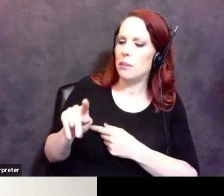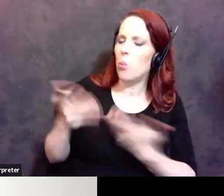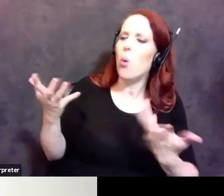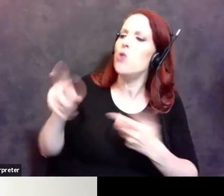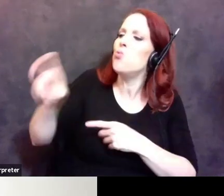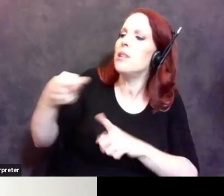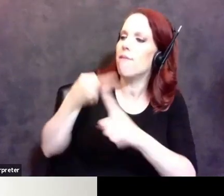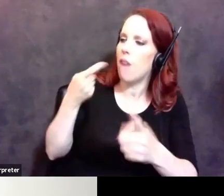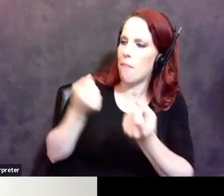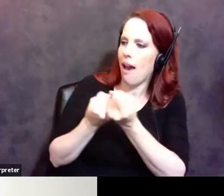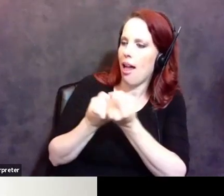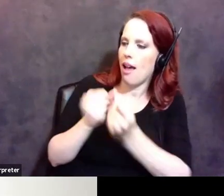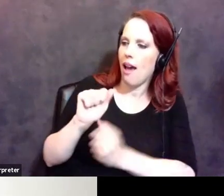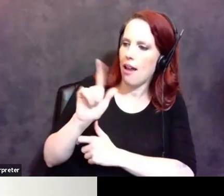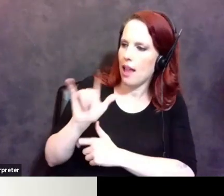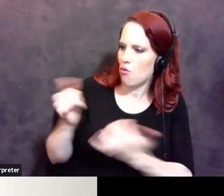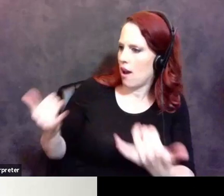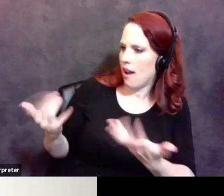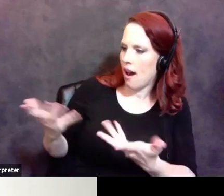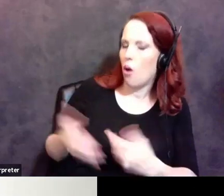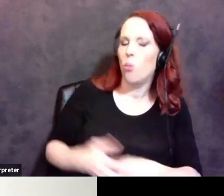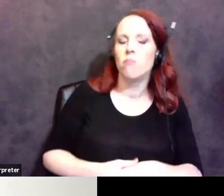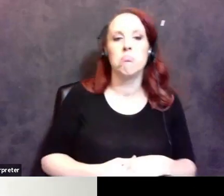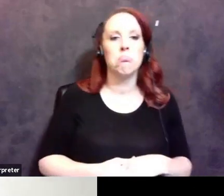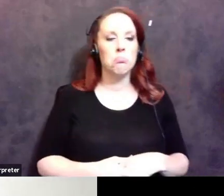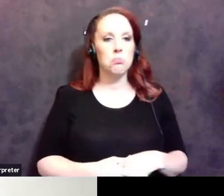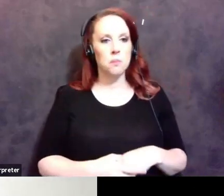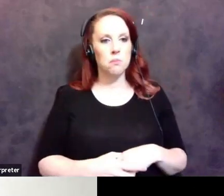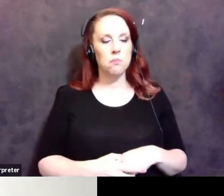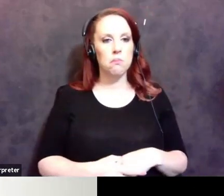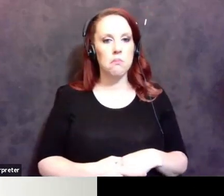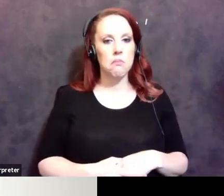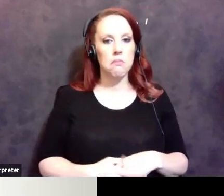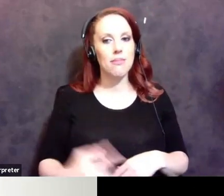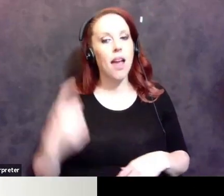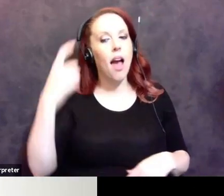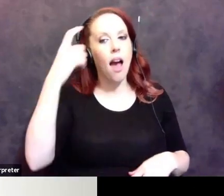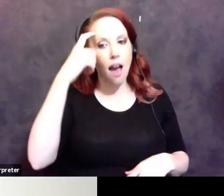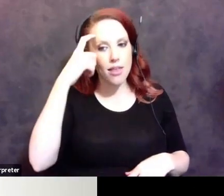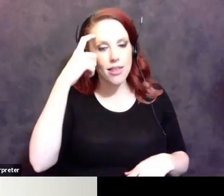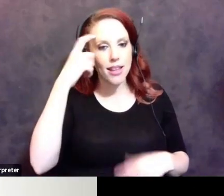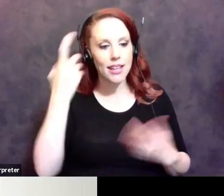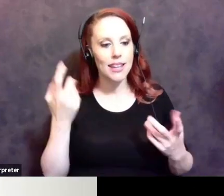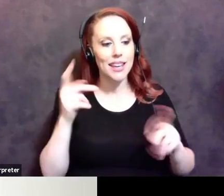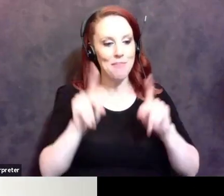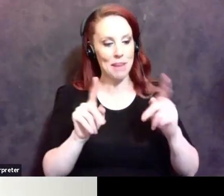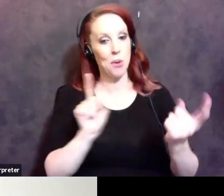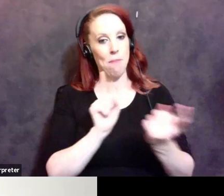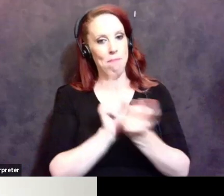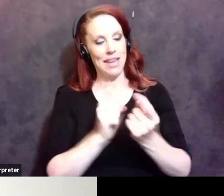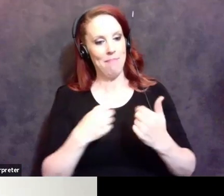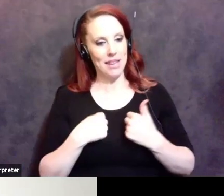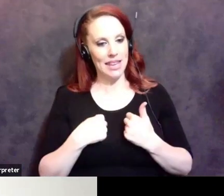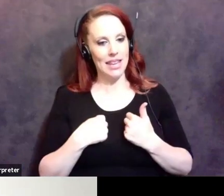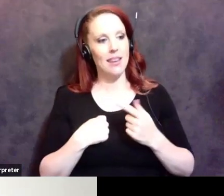I think when people meet me they know what I am going to talk about. I am going